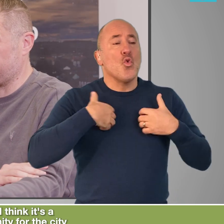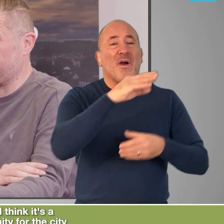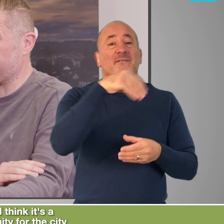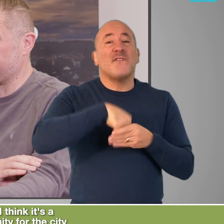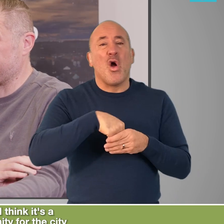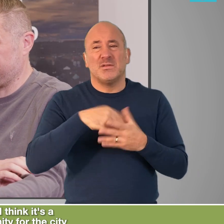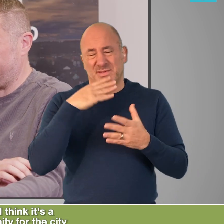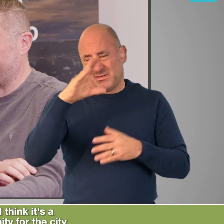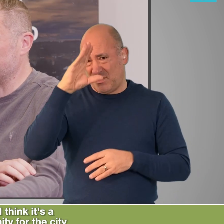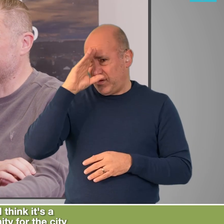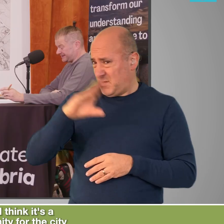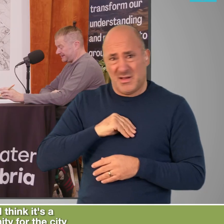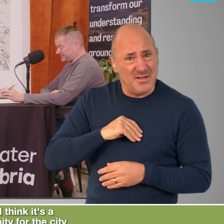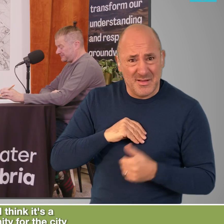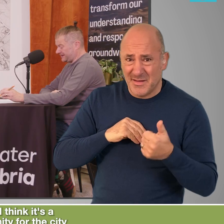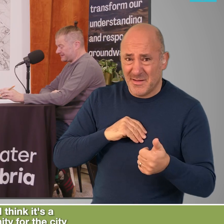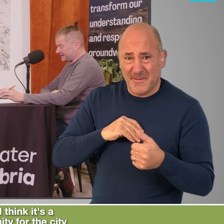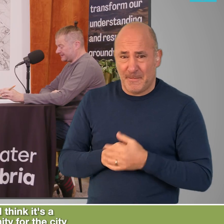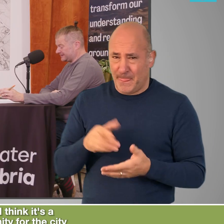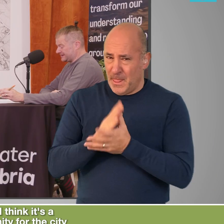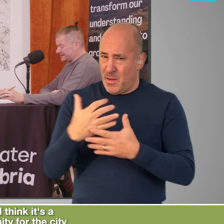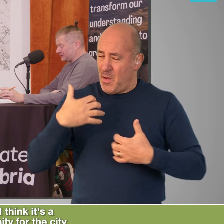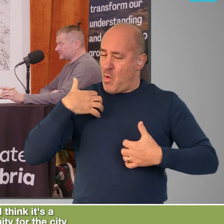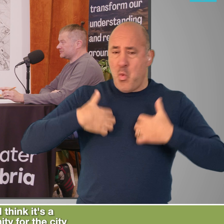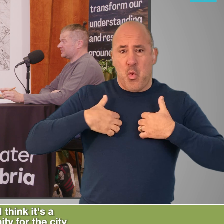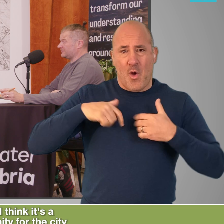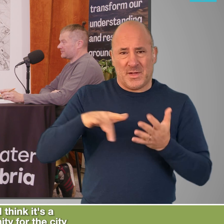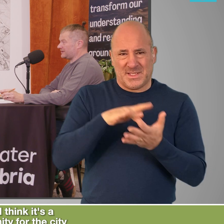please get in touch. I think it's a really exciting opportunity for the city